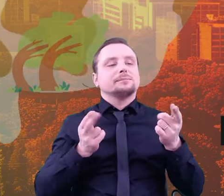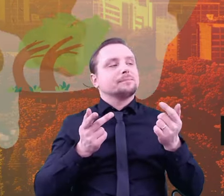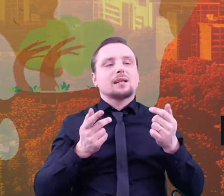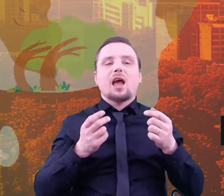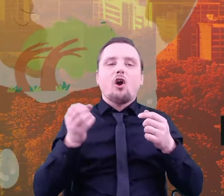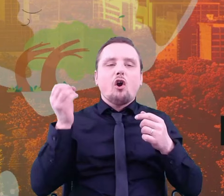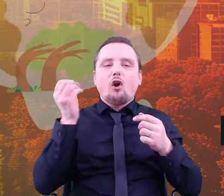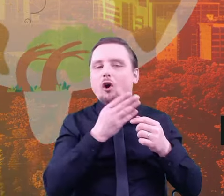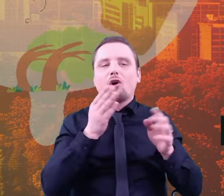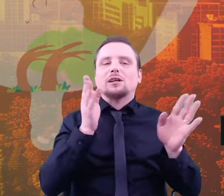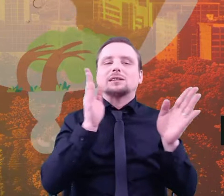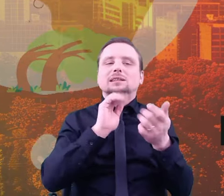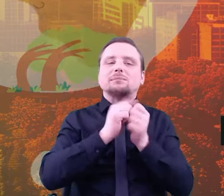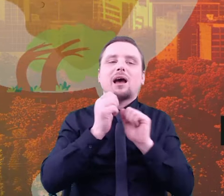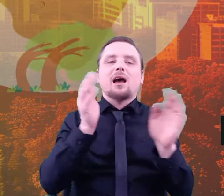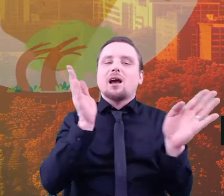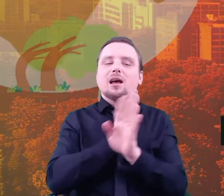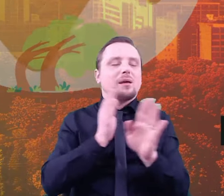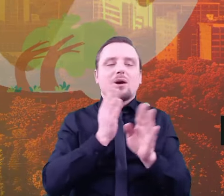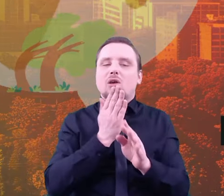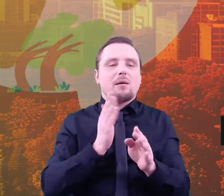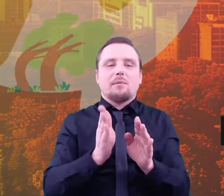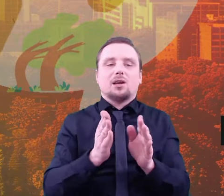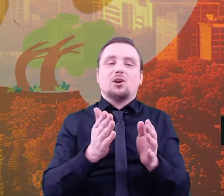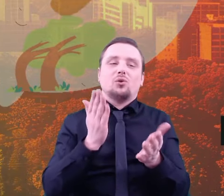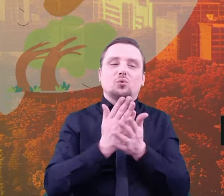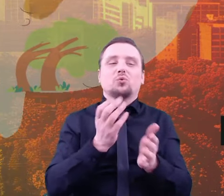the impact of extreme weather events, which are becoming increasingly common and problematic.